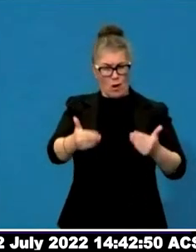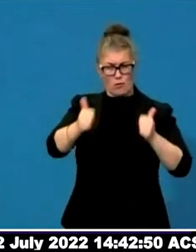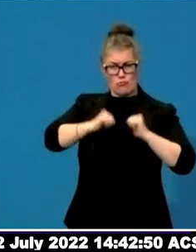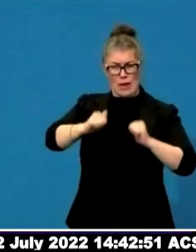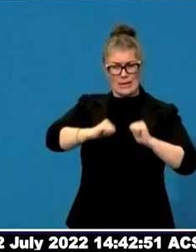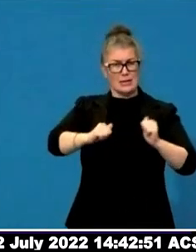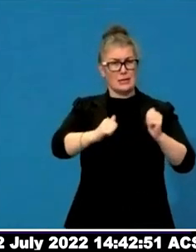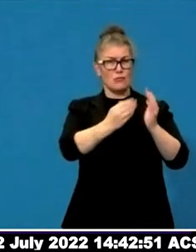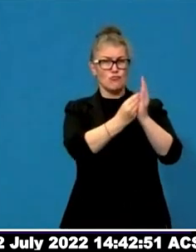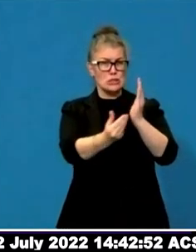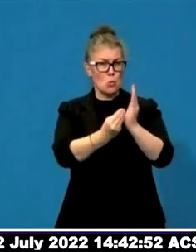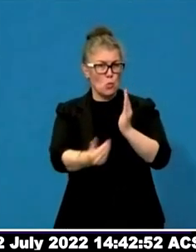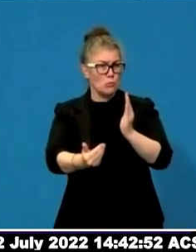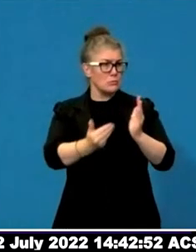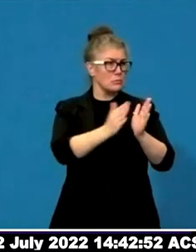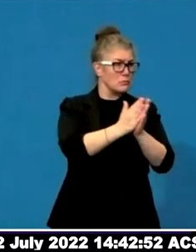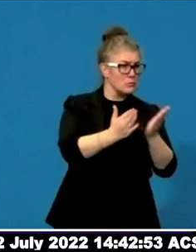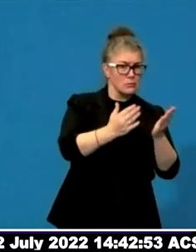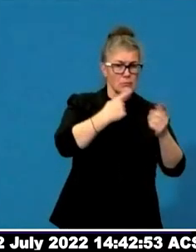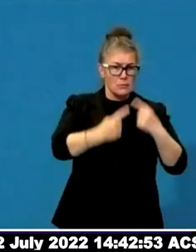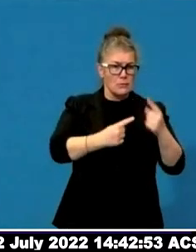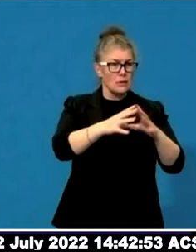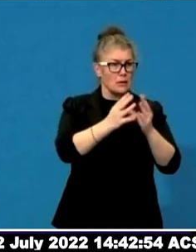to enable people to set up the sort of business you have set up?